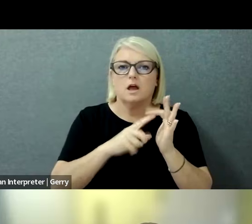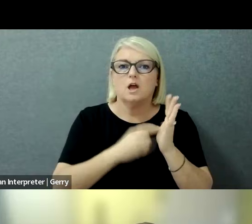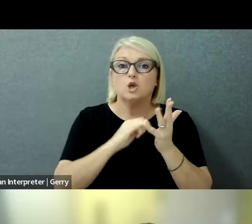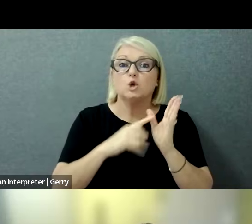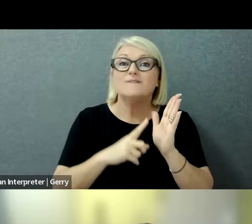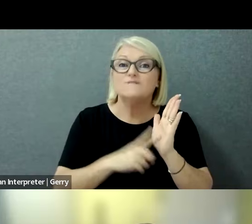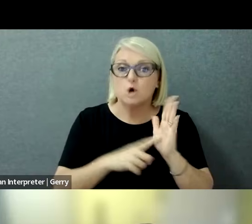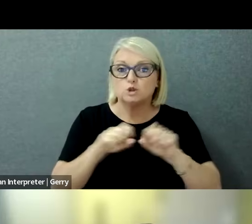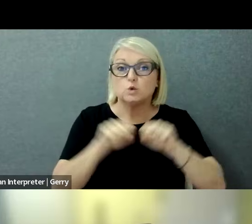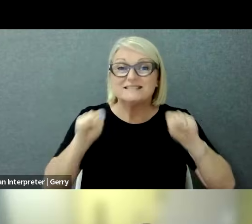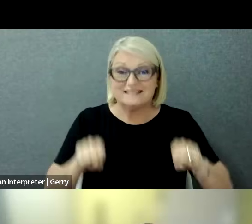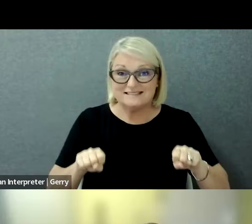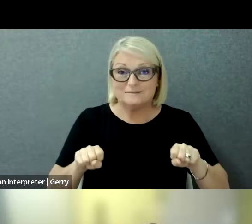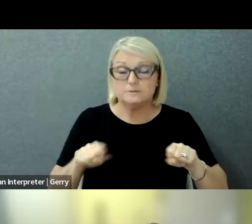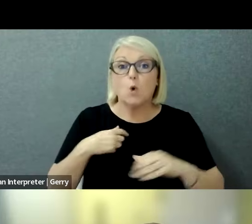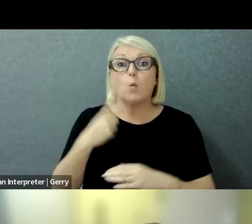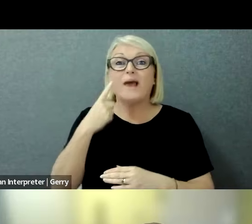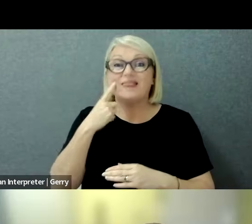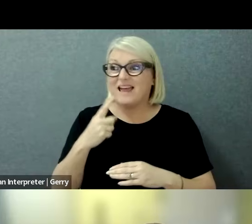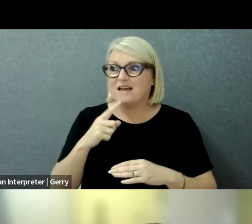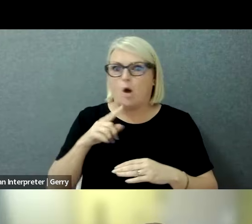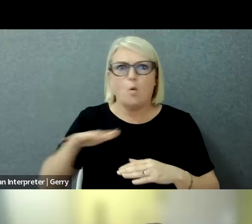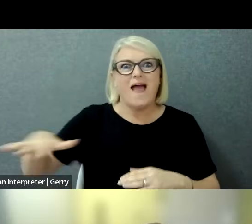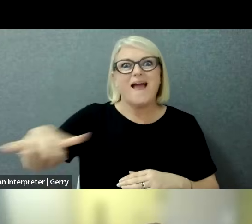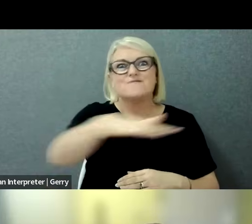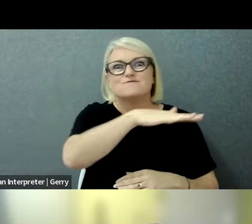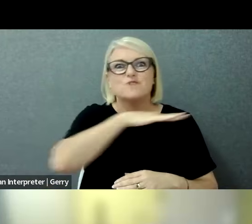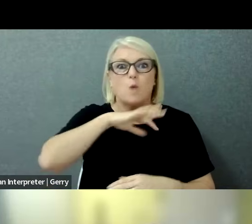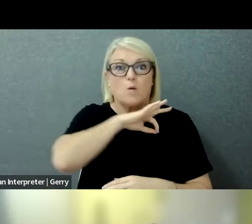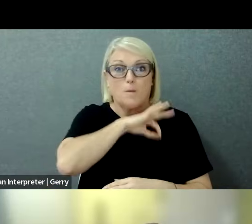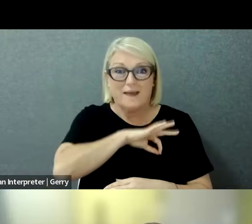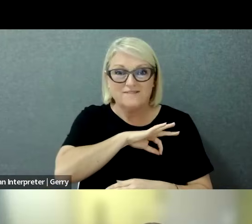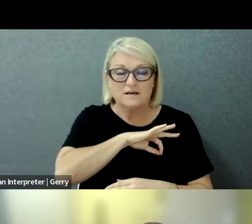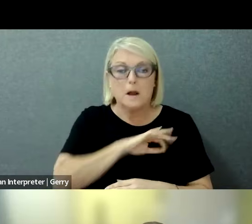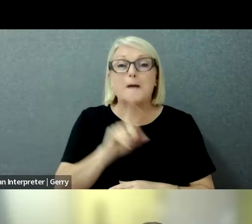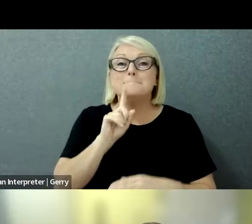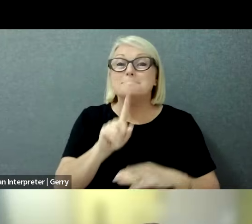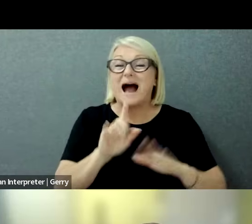kind of benefit it confers. But what we know is that universal systems tend to get disproportional